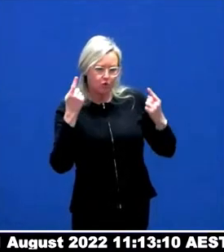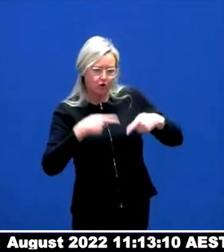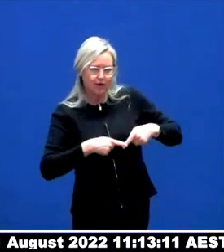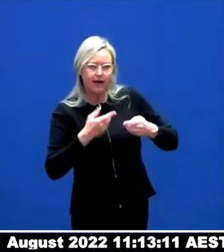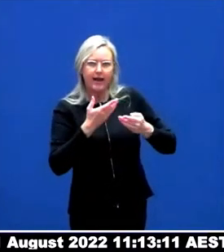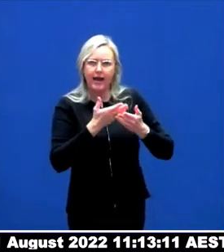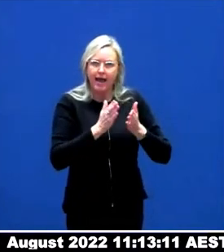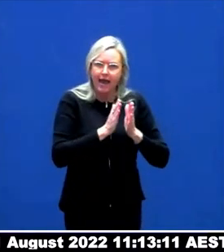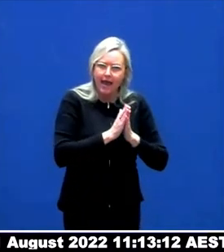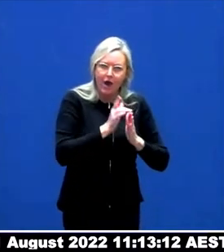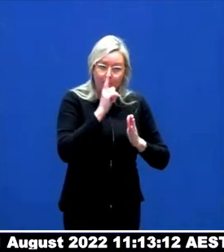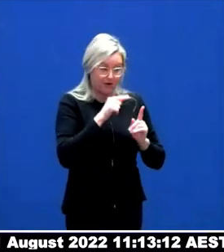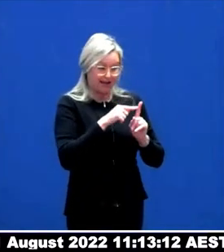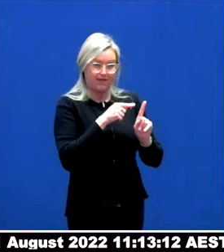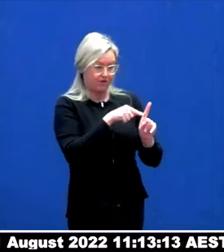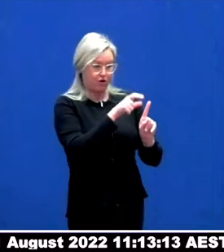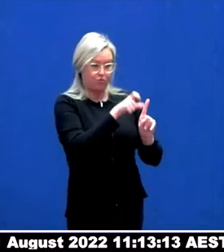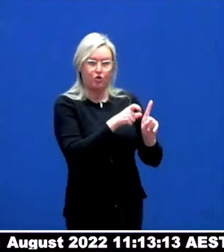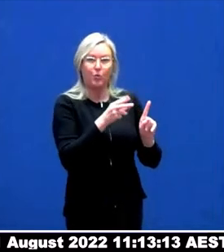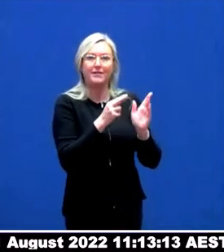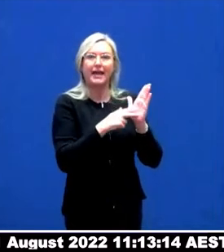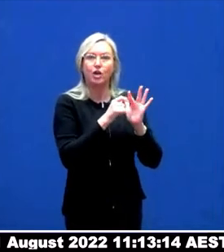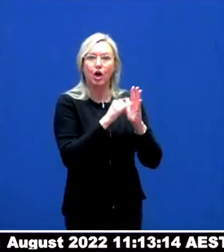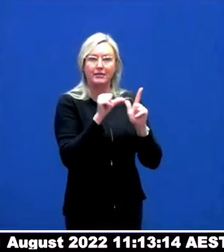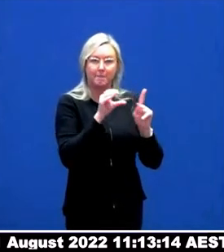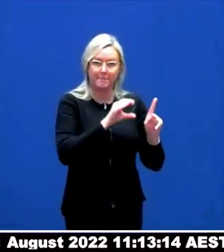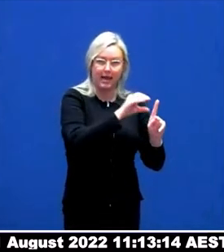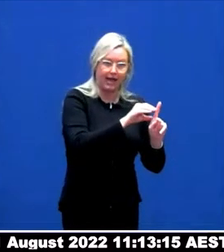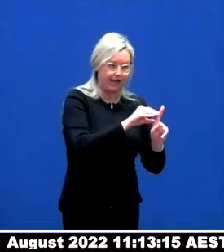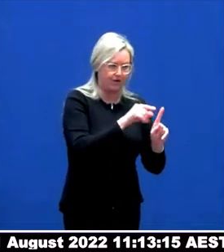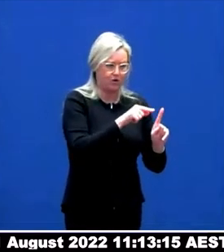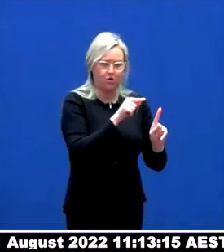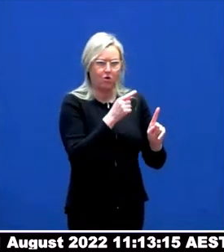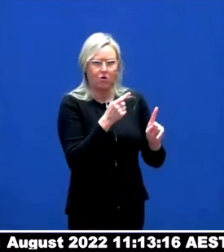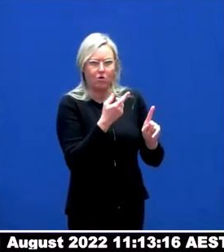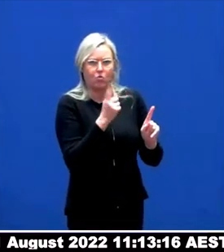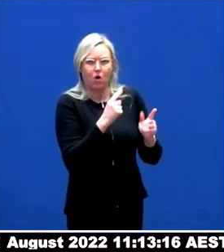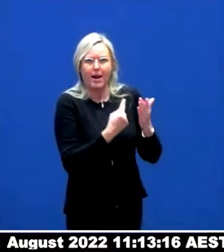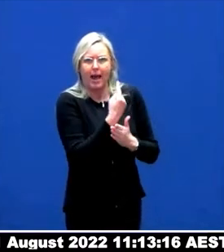who have a plan are finding themselves in the situation of homelessness. I think that is, you know, a significant concern.